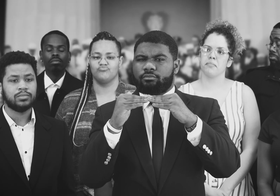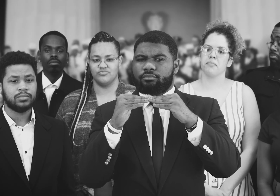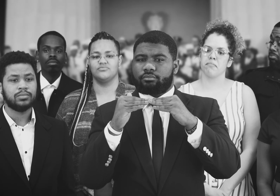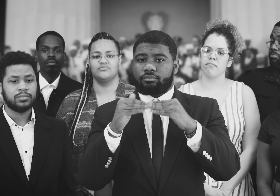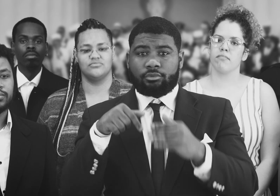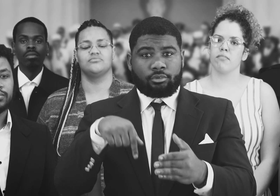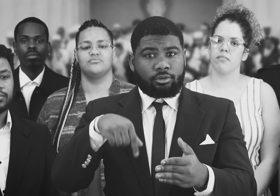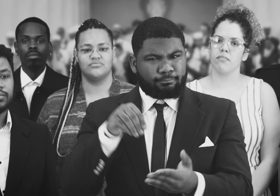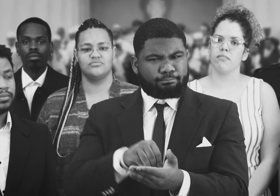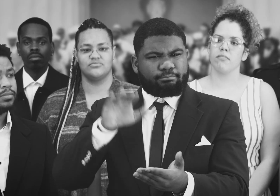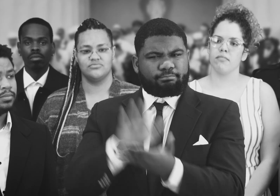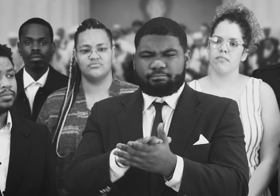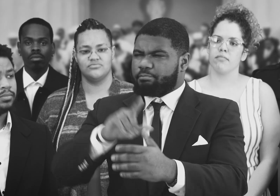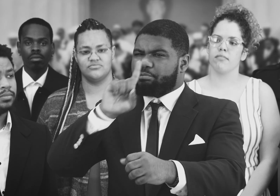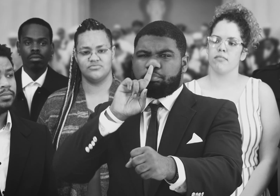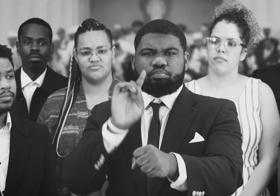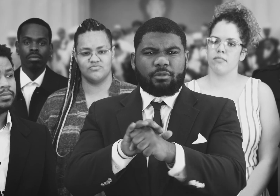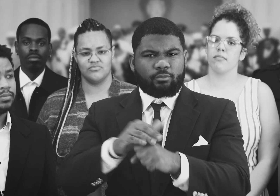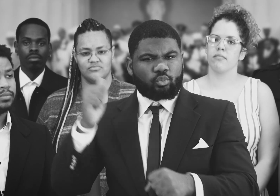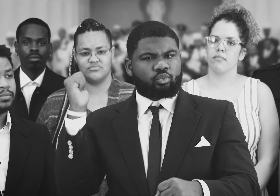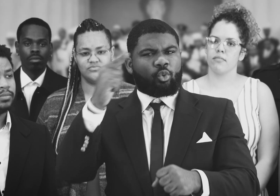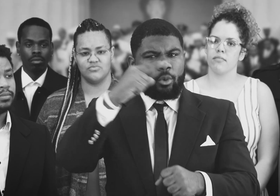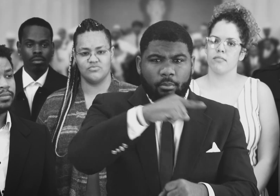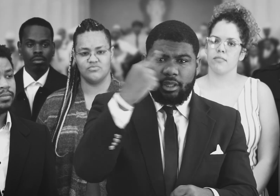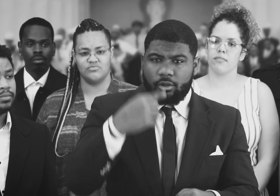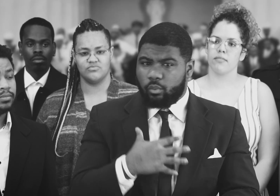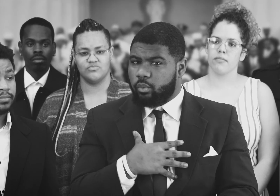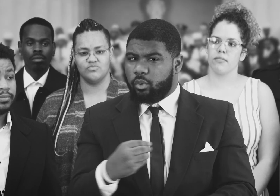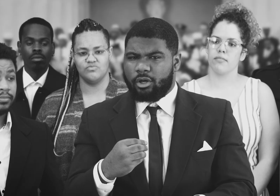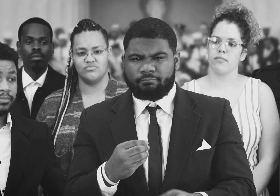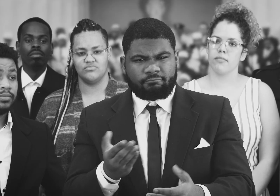This note was a promise that all men, yes, black men as well as white men,